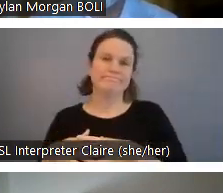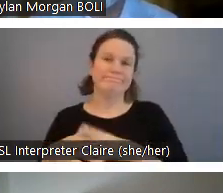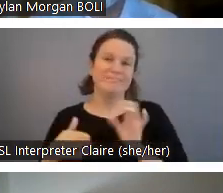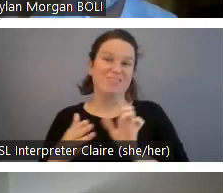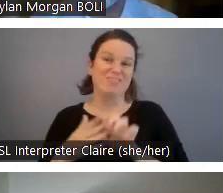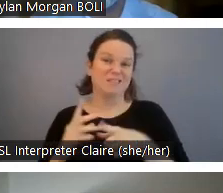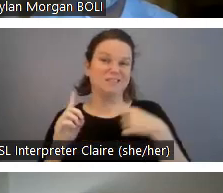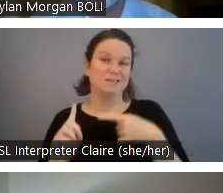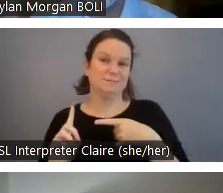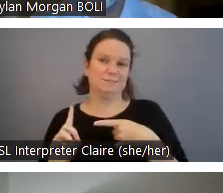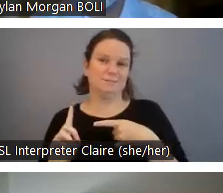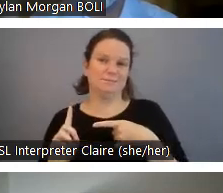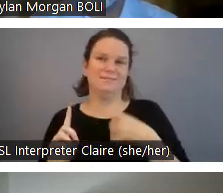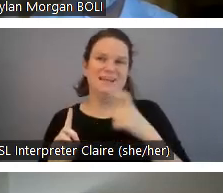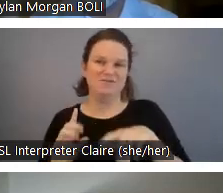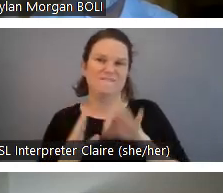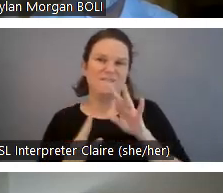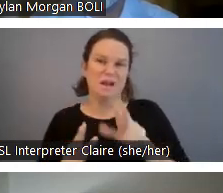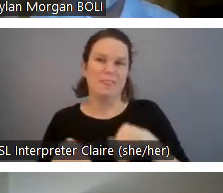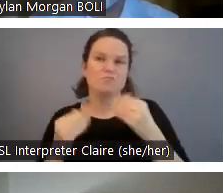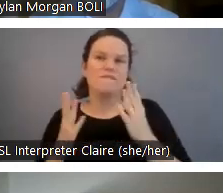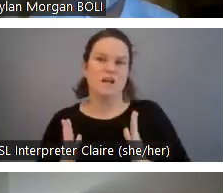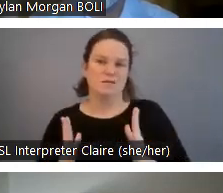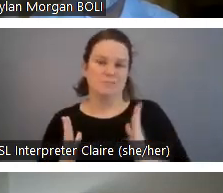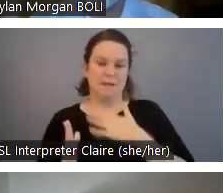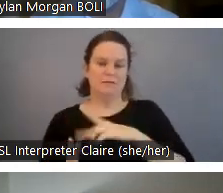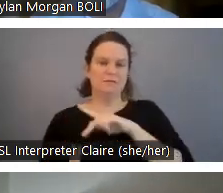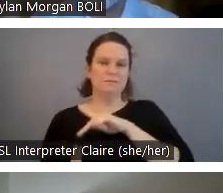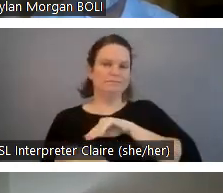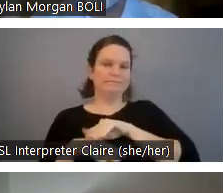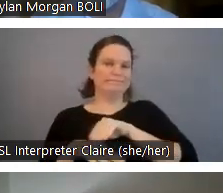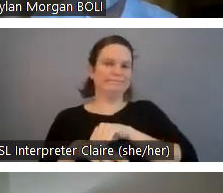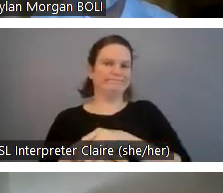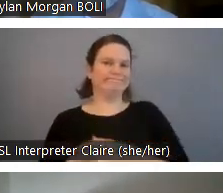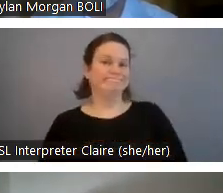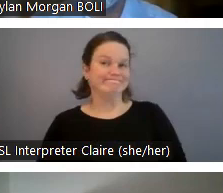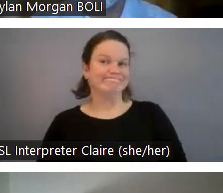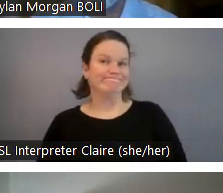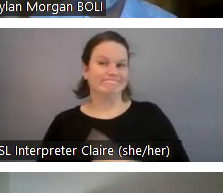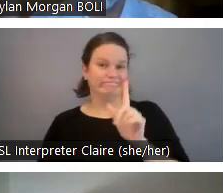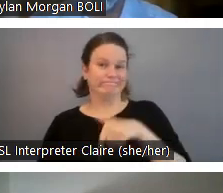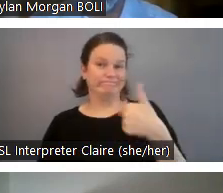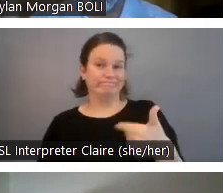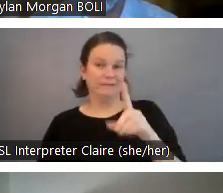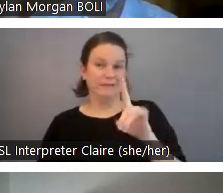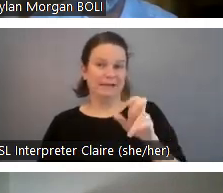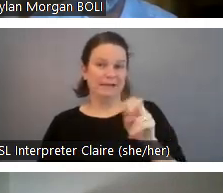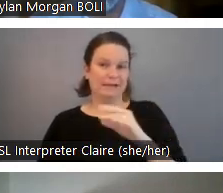it's really hard to find that provider. So, that's my personal take, and I'll turn it over to Dylan